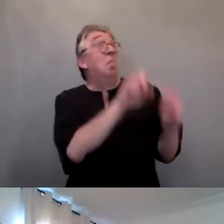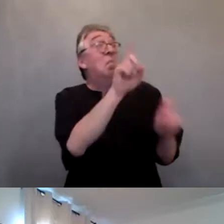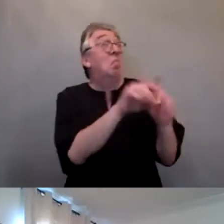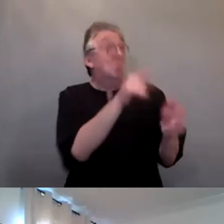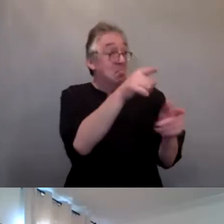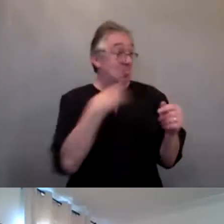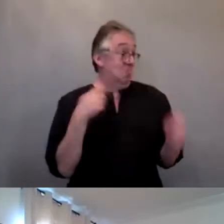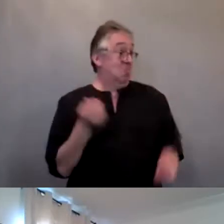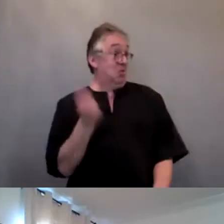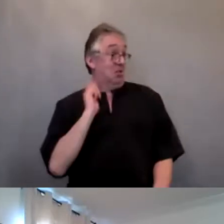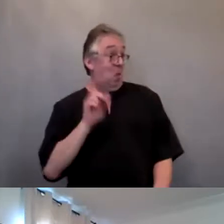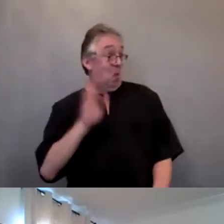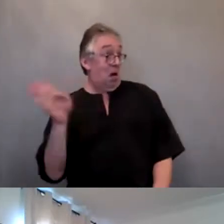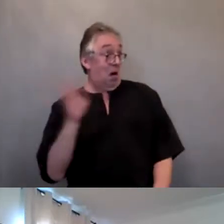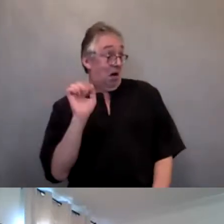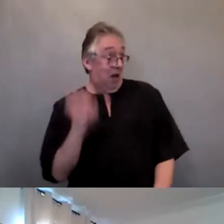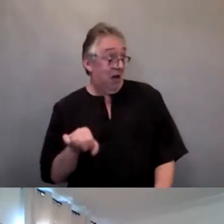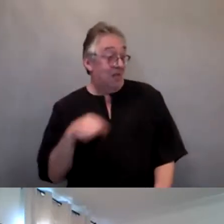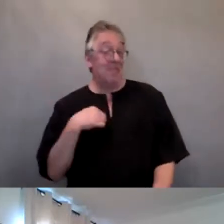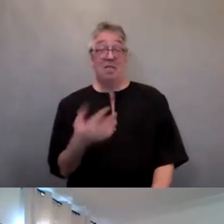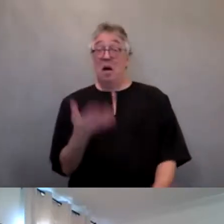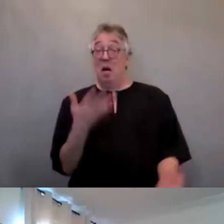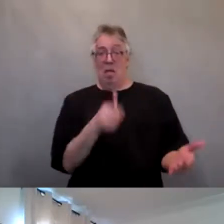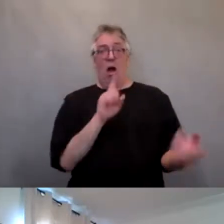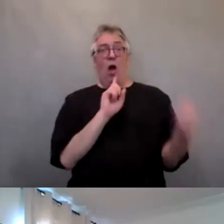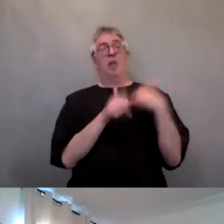consult the audiologist or the professionals that